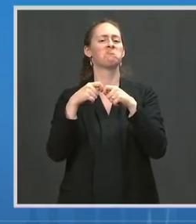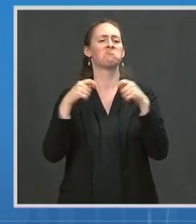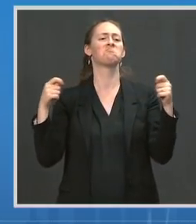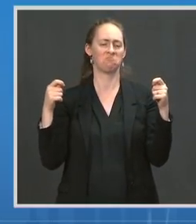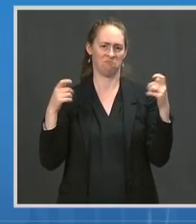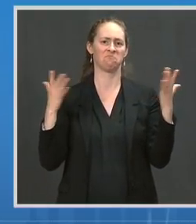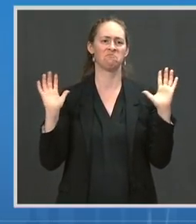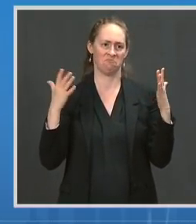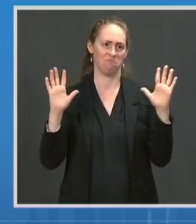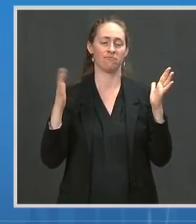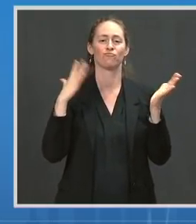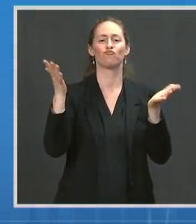Thank you.